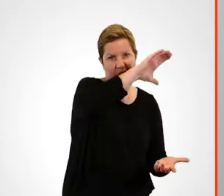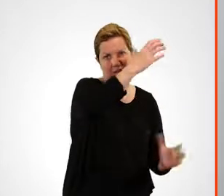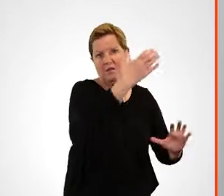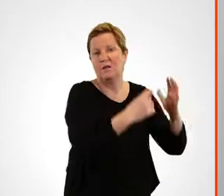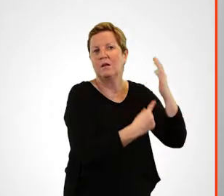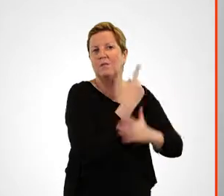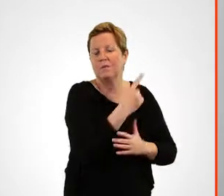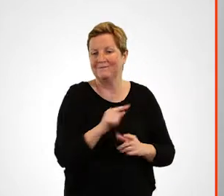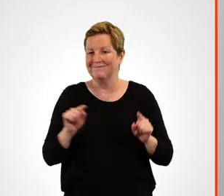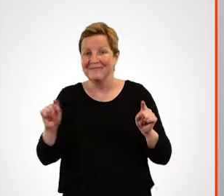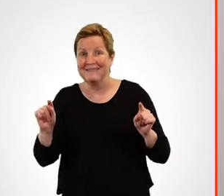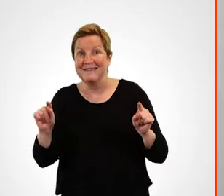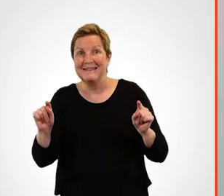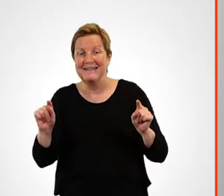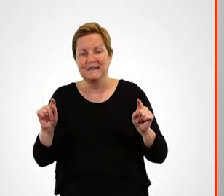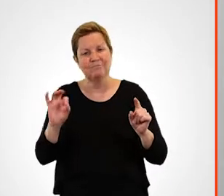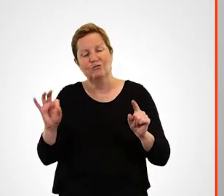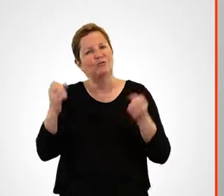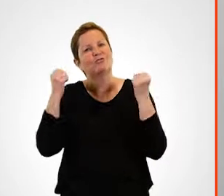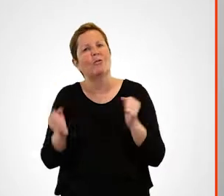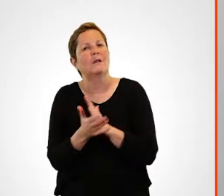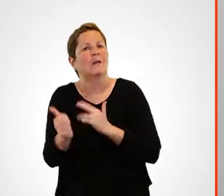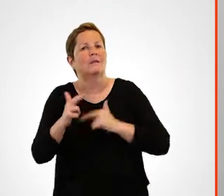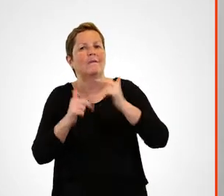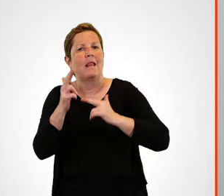we're not going to have a strong skill develop.